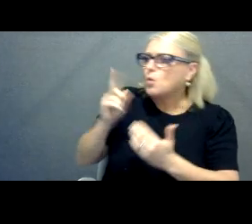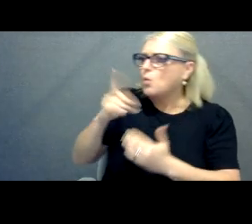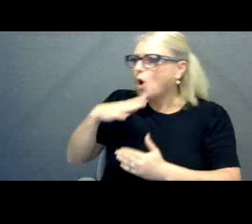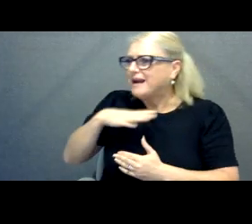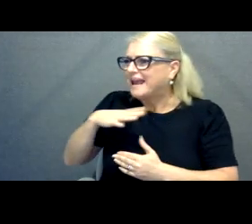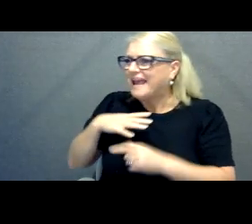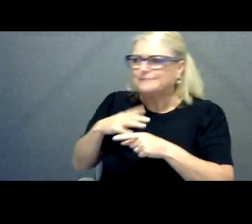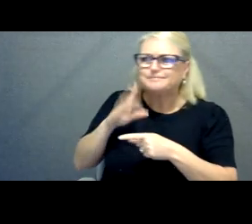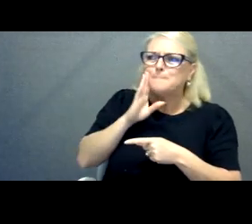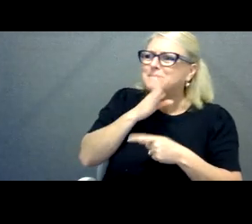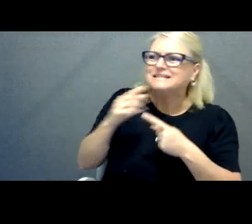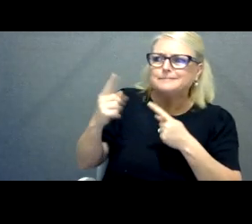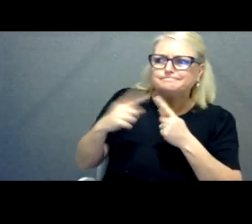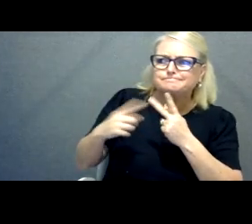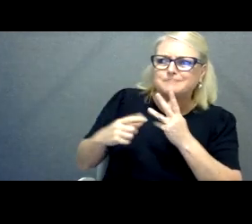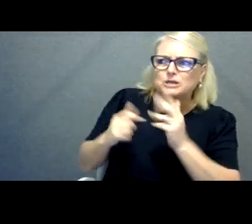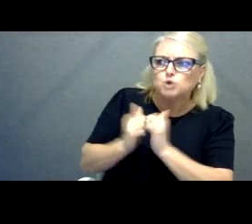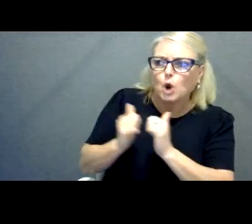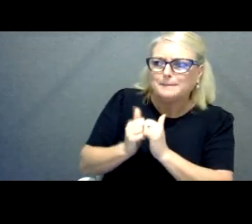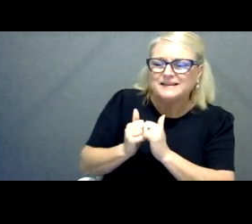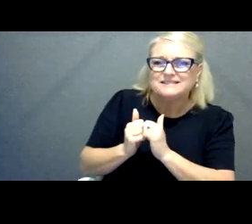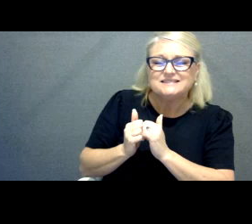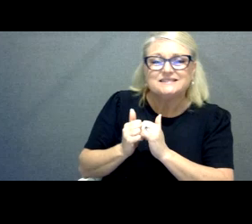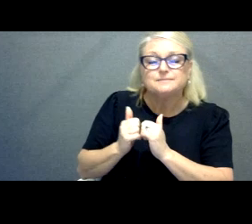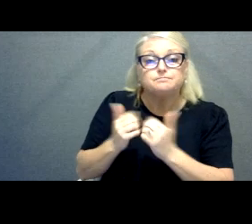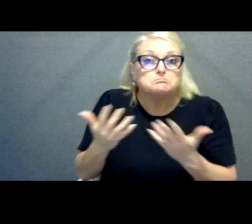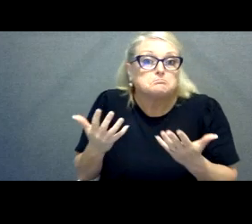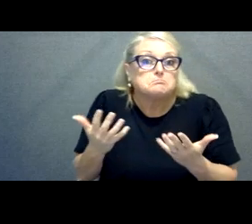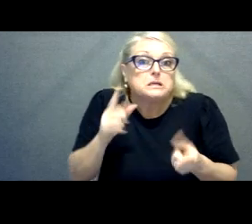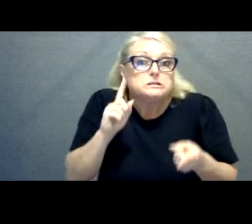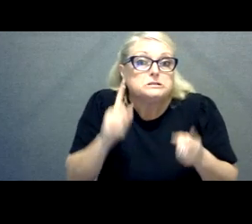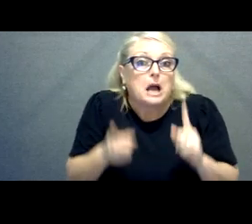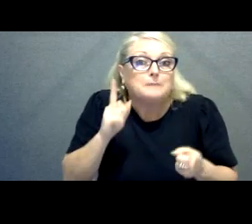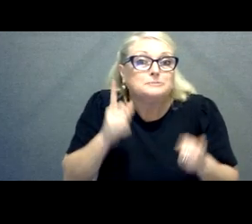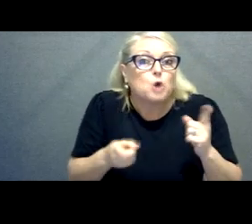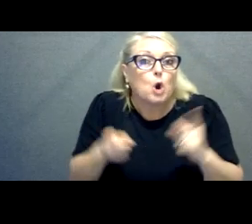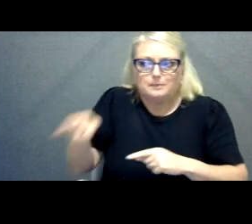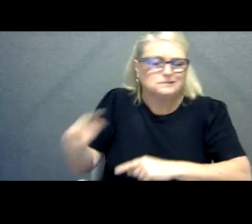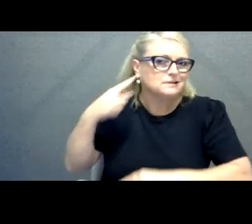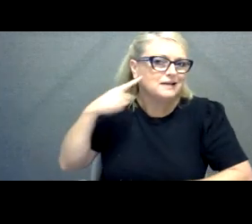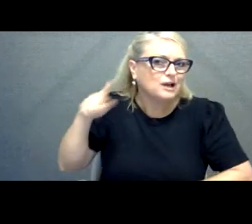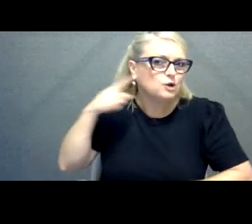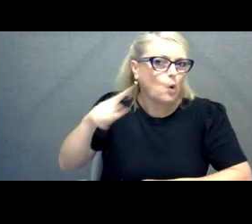always occur um and it could be the clients don't pick up when you know when we do ring from private